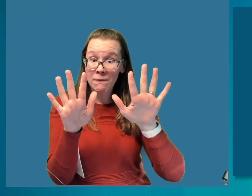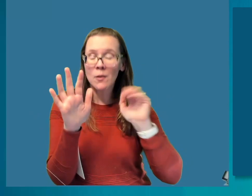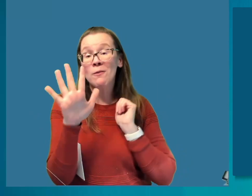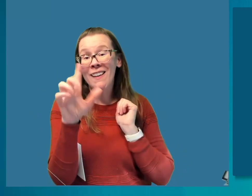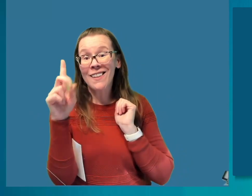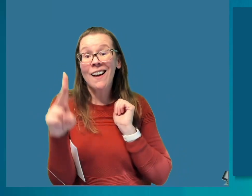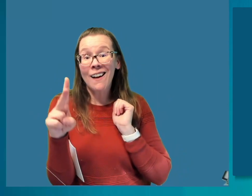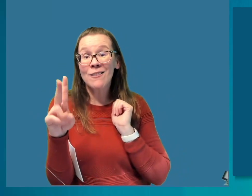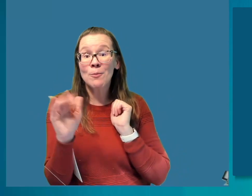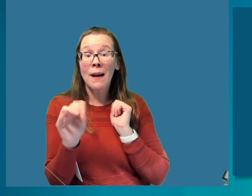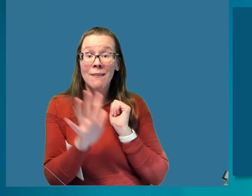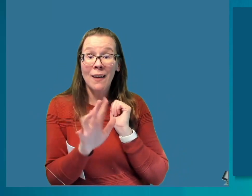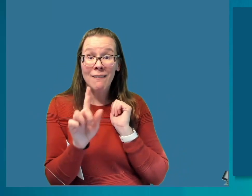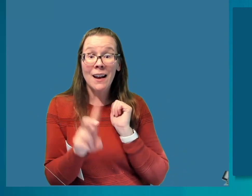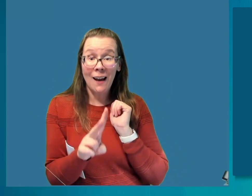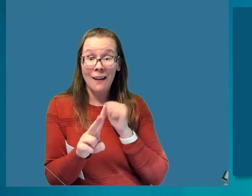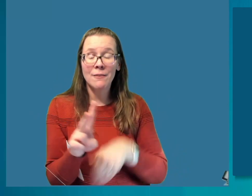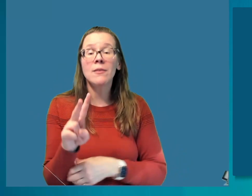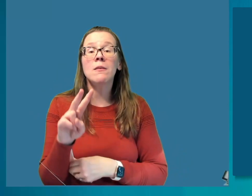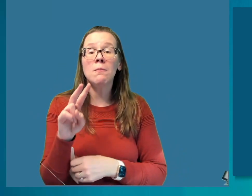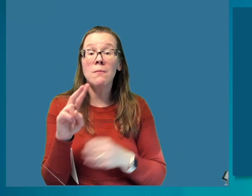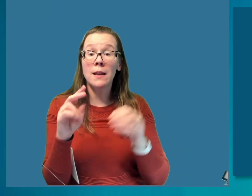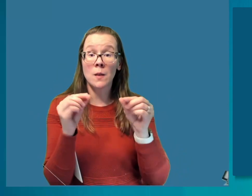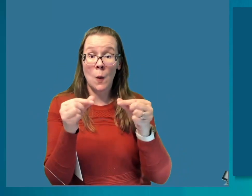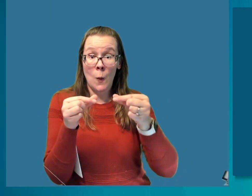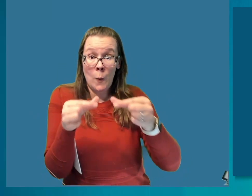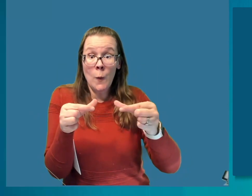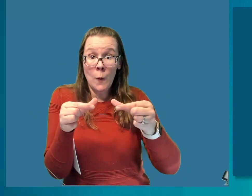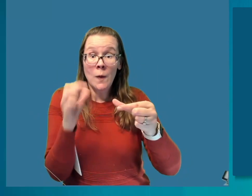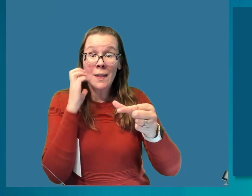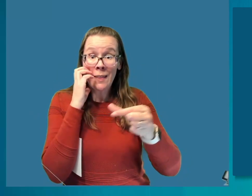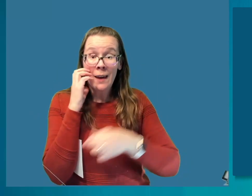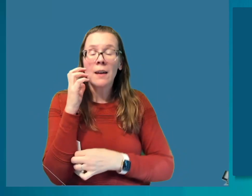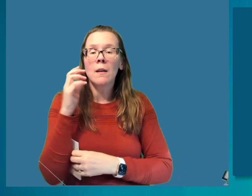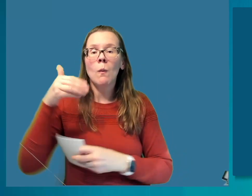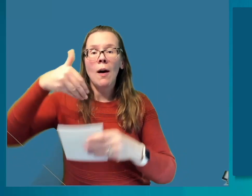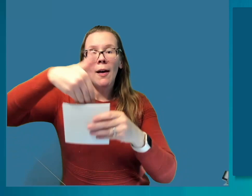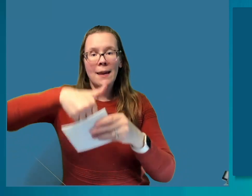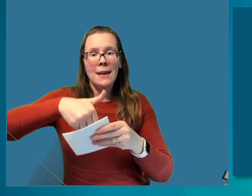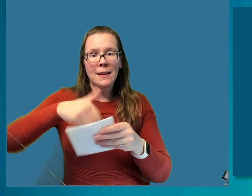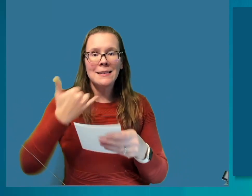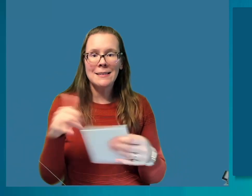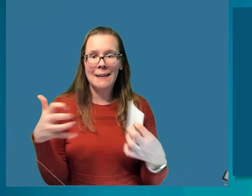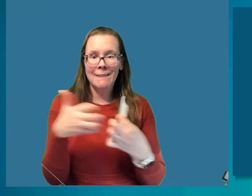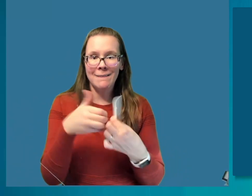make the postcard a 5.5 inch square and then, with the thickness of the fabric